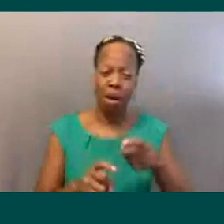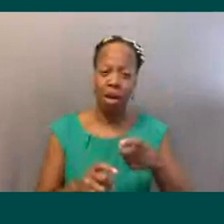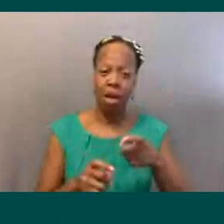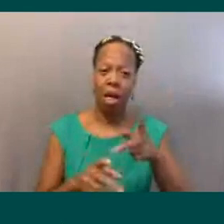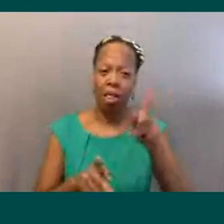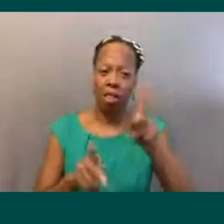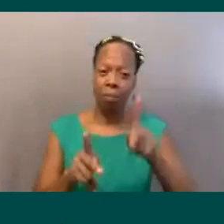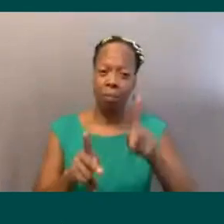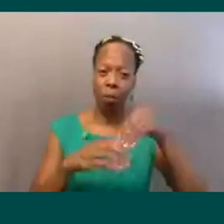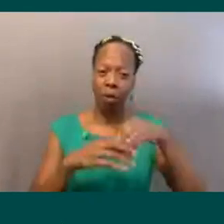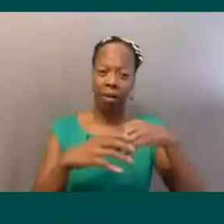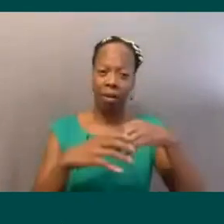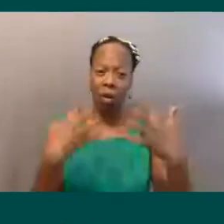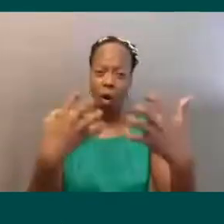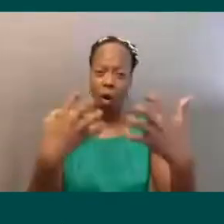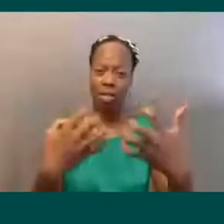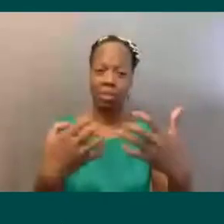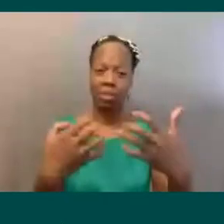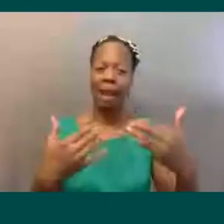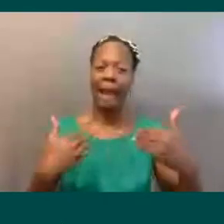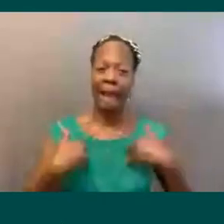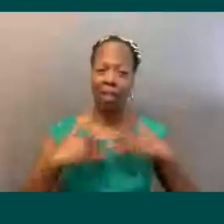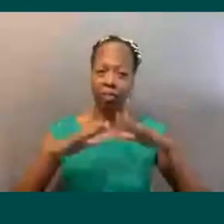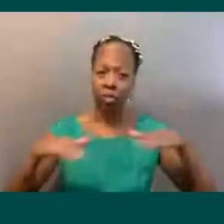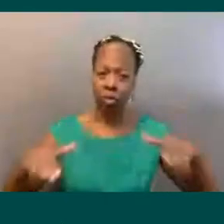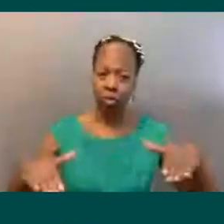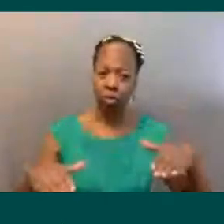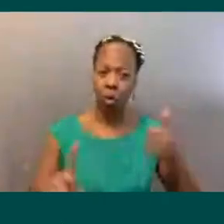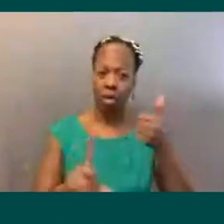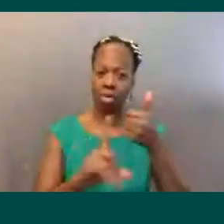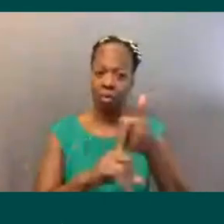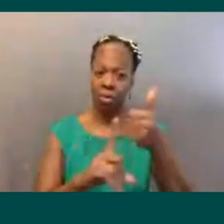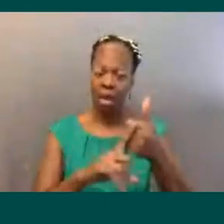that have children with cerebral palsy or they themselves have cerebral palsy.